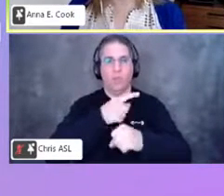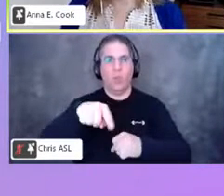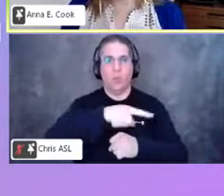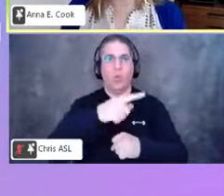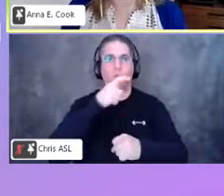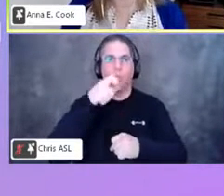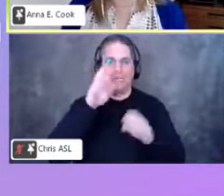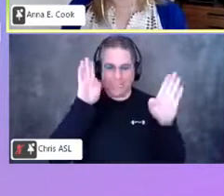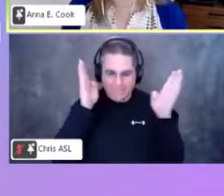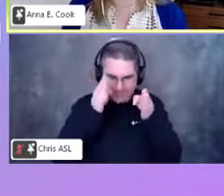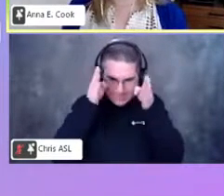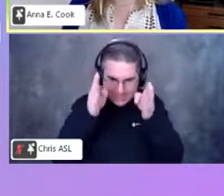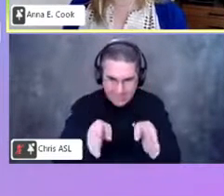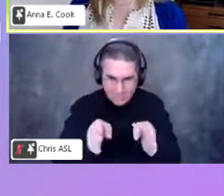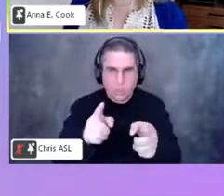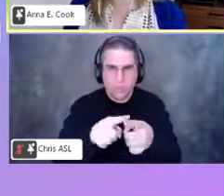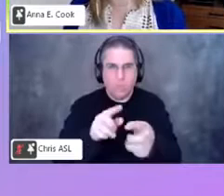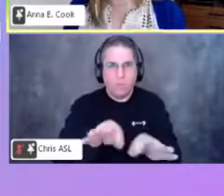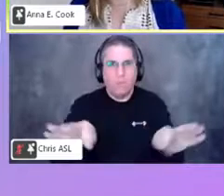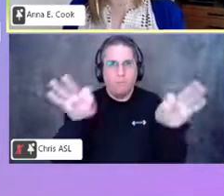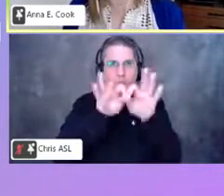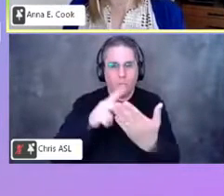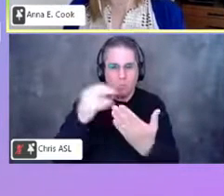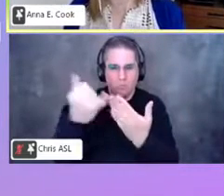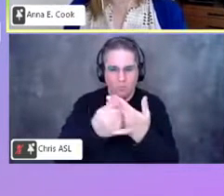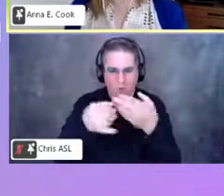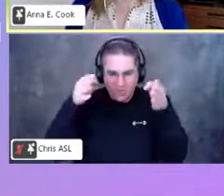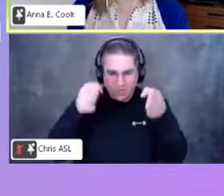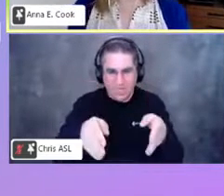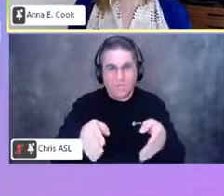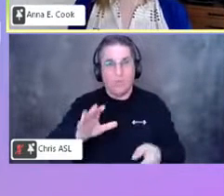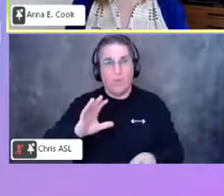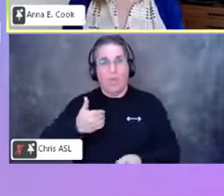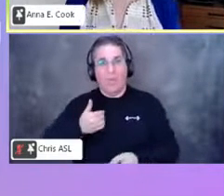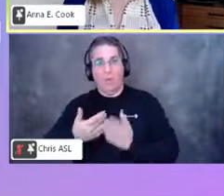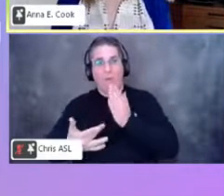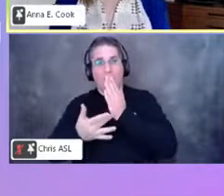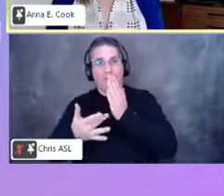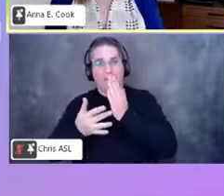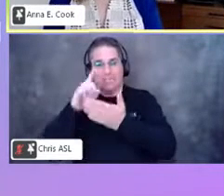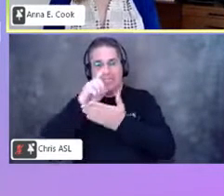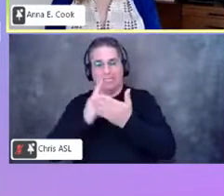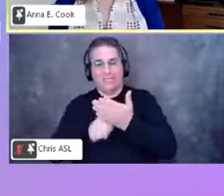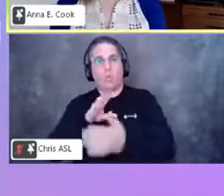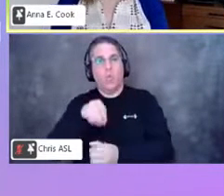to what matters most by thoughtfully designing for task switching and sustained attention